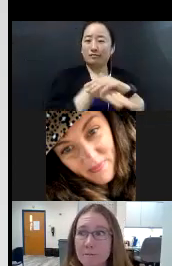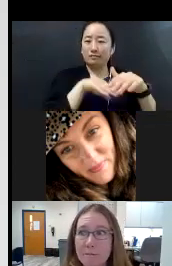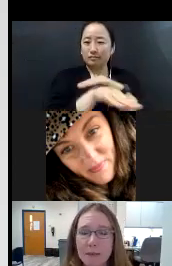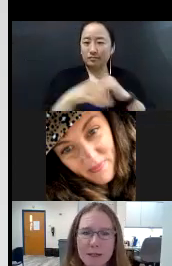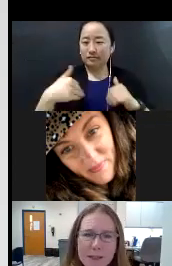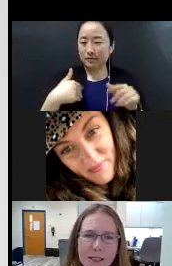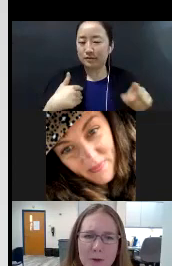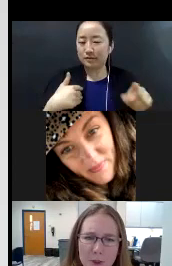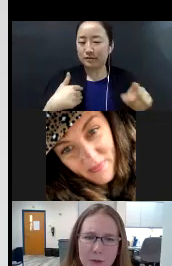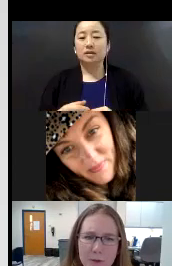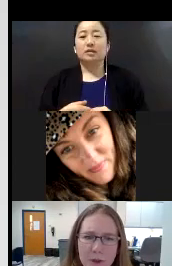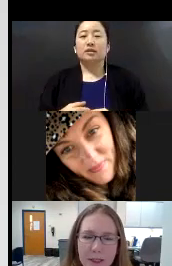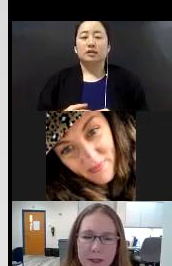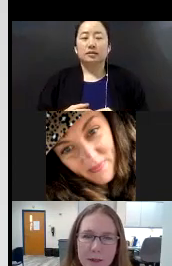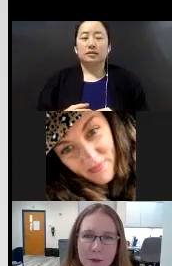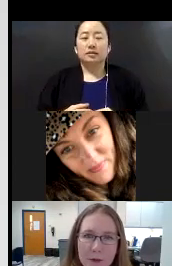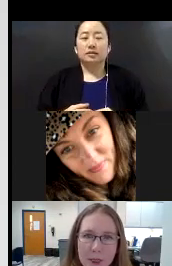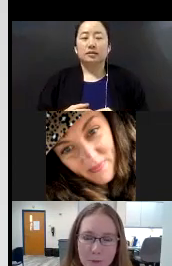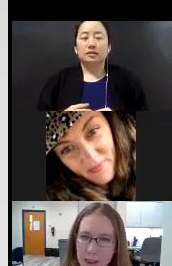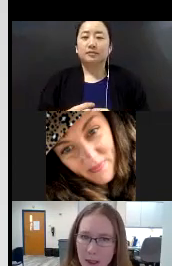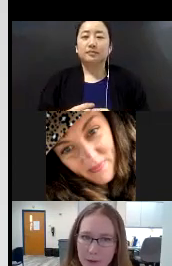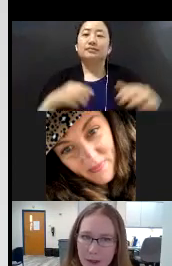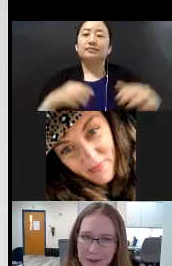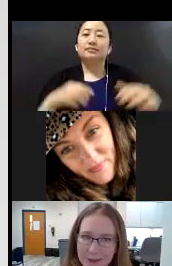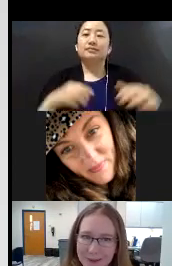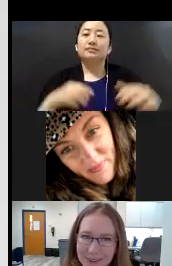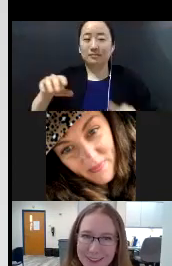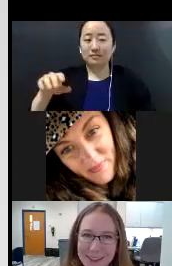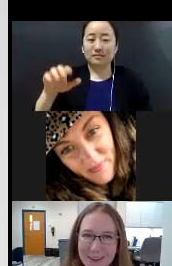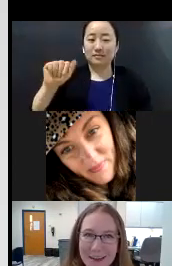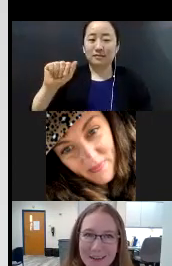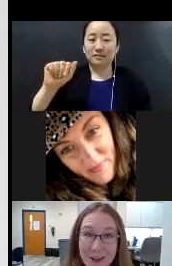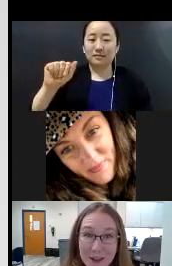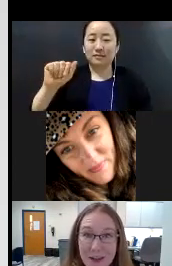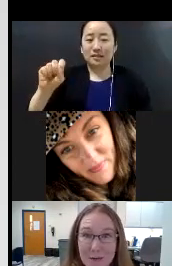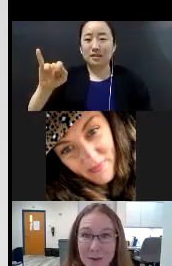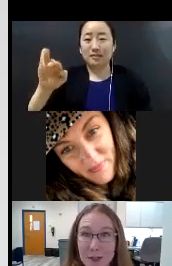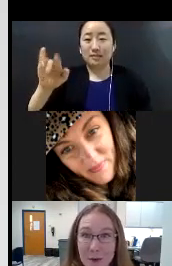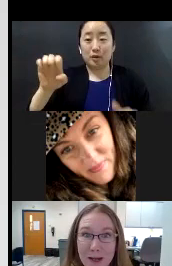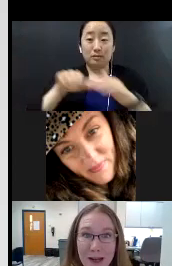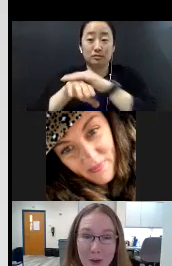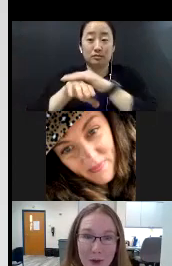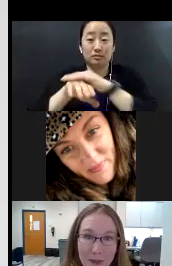AND THEN ACCESSIBLE HOTEL MEANS A LOT OF THINGS. ACTUALLY HAVING THE FAMILY GOING AND EYEBALL IT AND